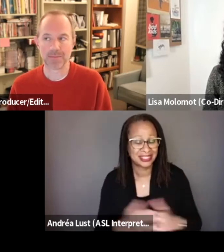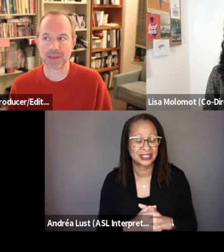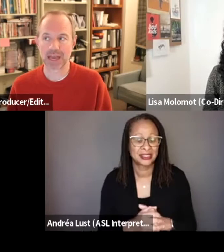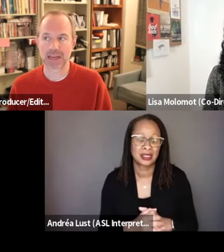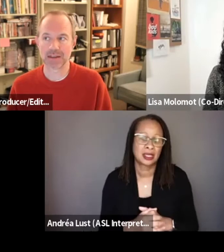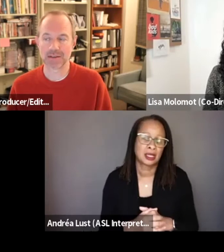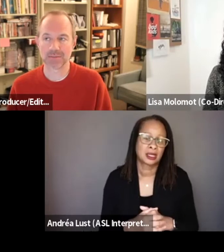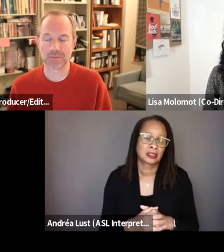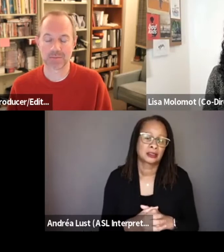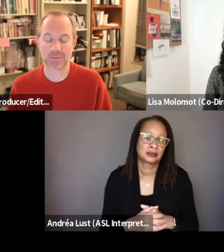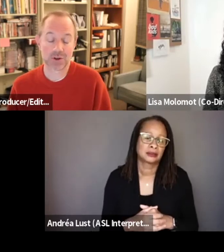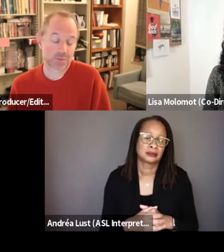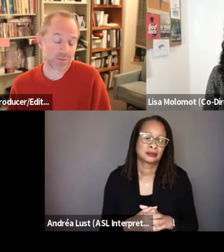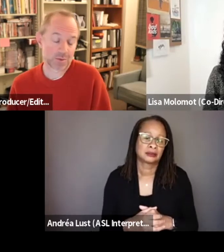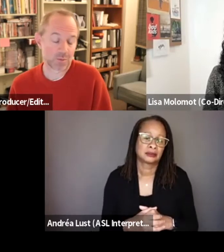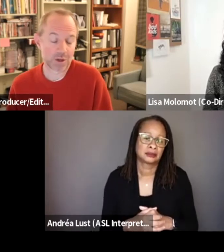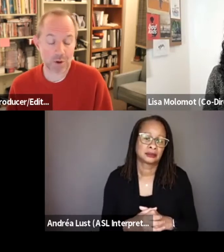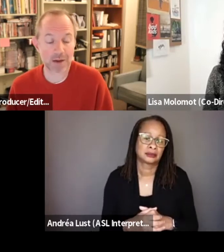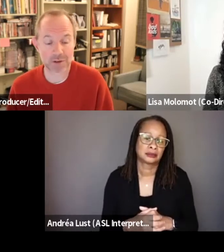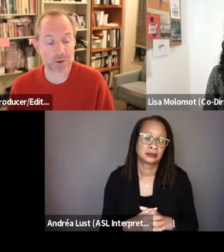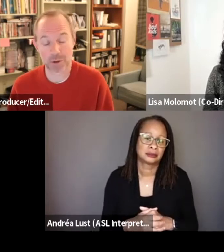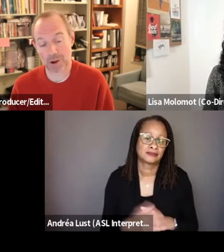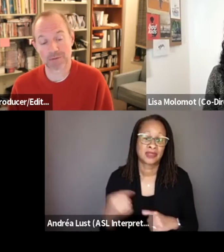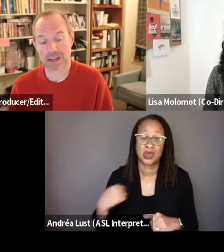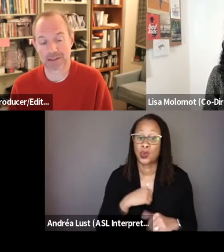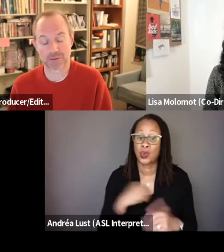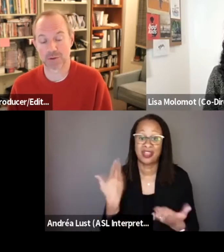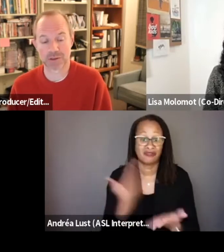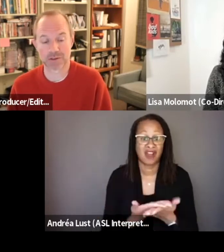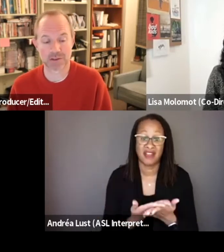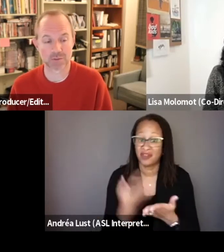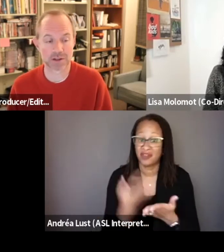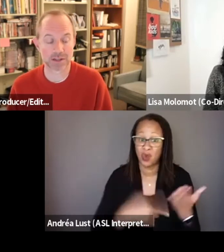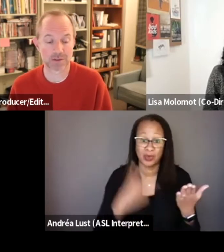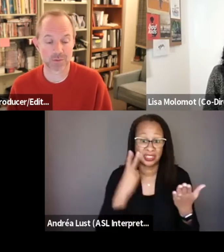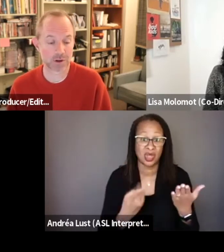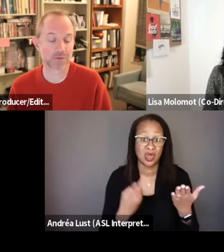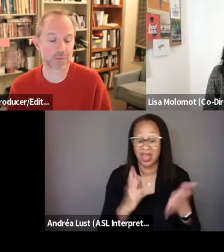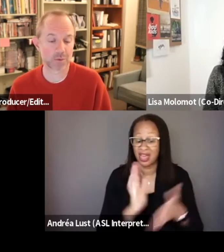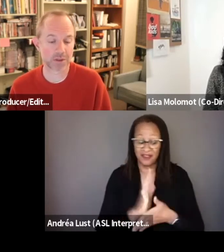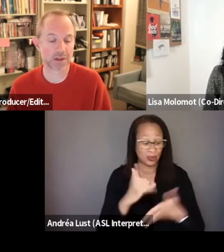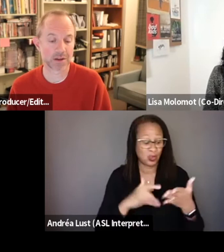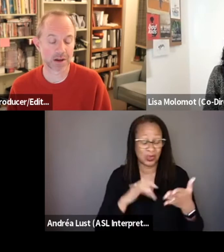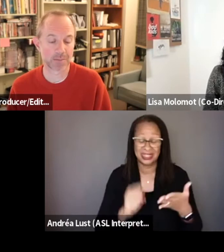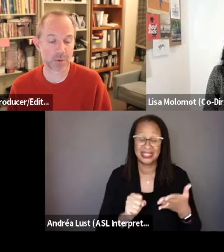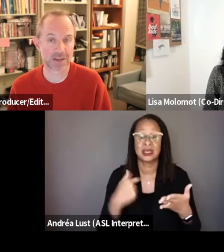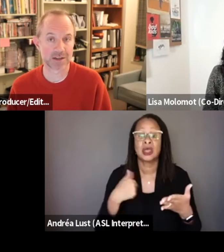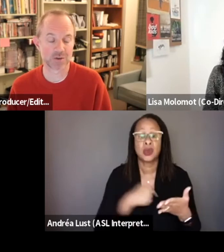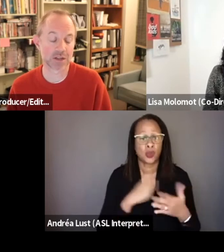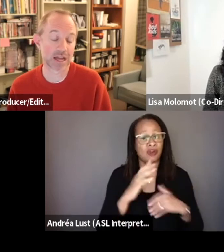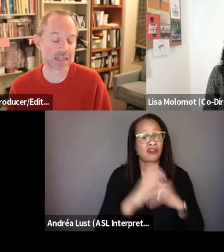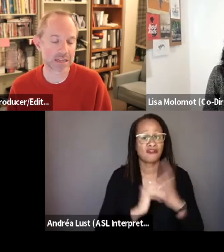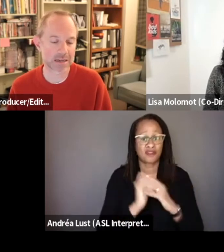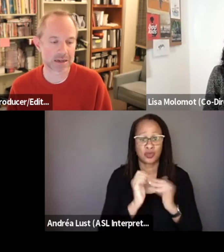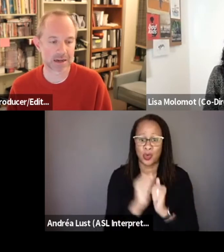And you know, that we arrived at what we arrived at. The film is what it is and we're comfortable with it, but we didn't do it lightly.